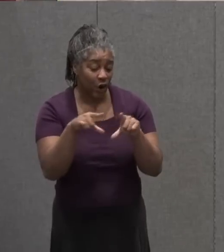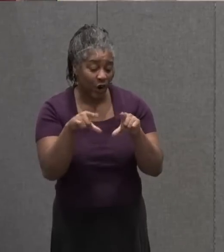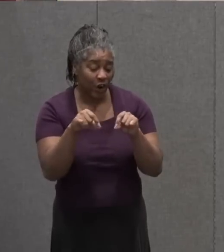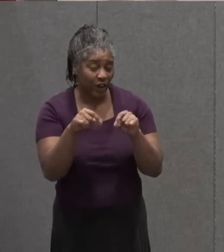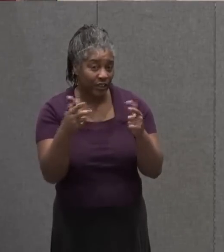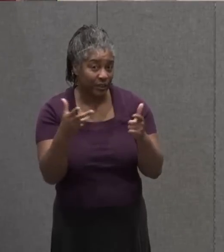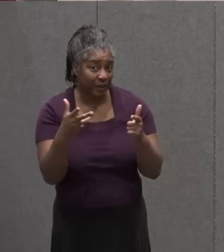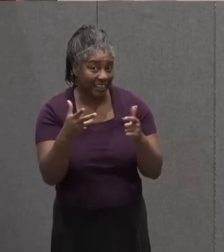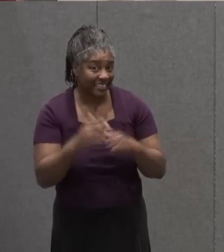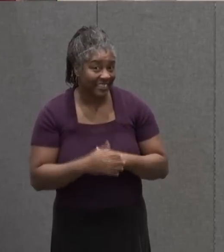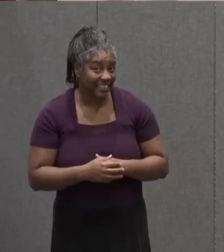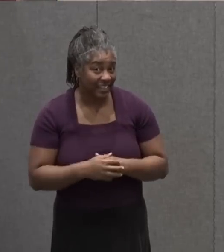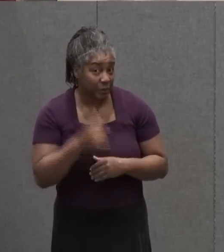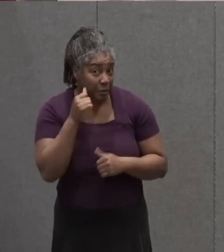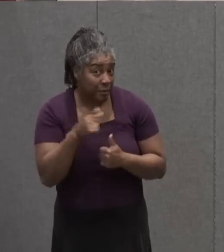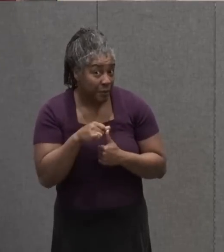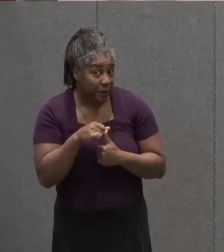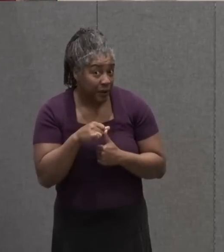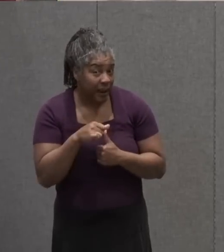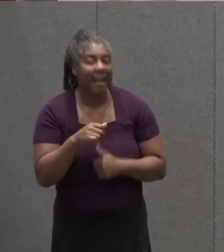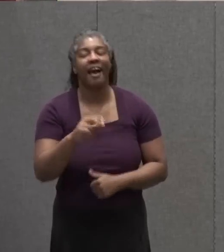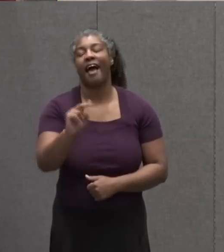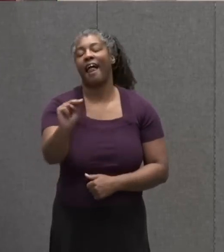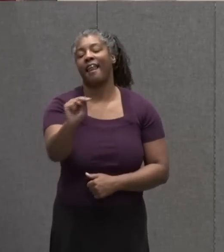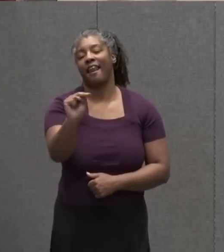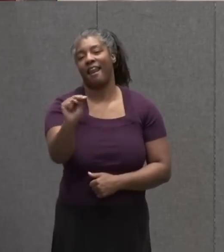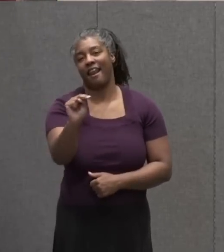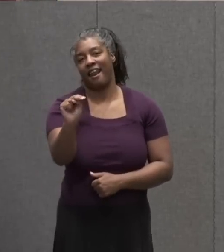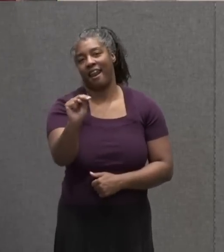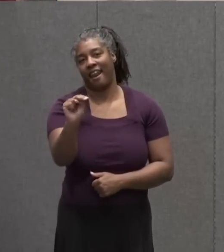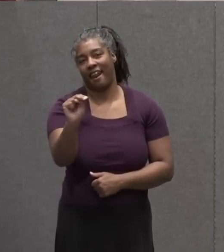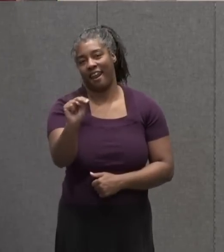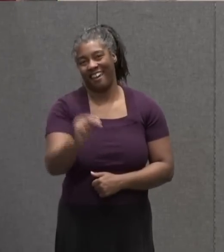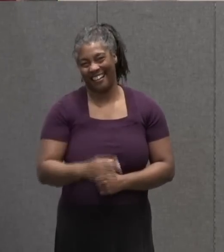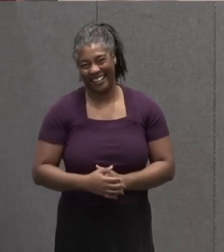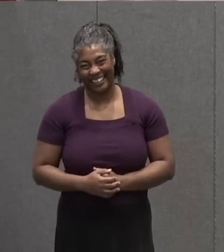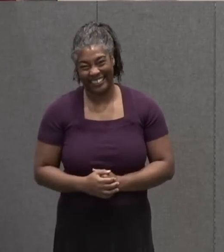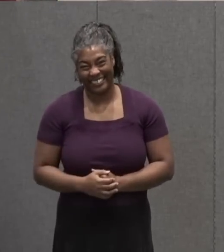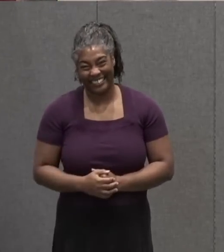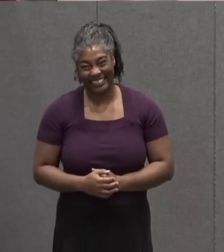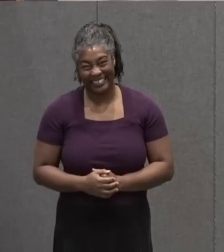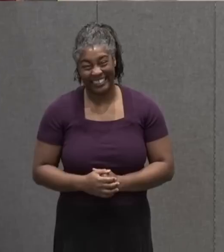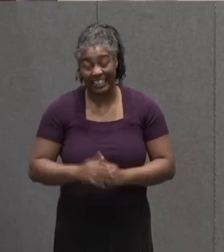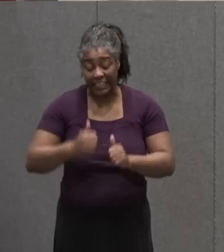That's right, it's n. Each of these letters have their own sound